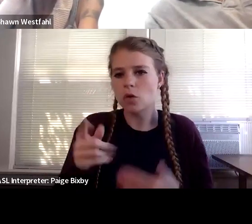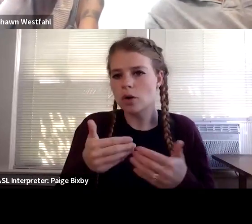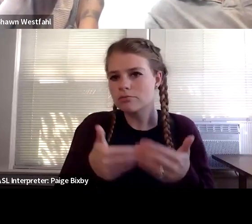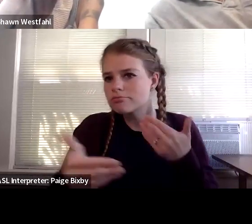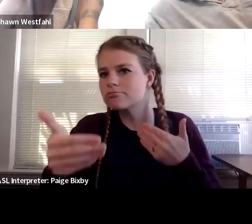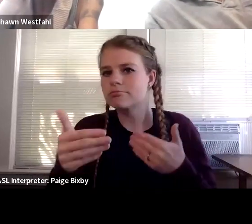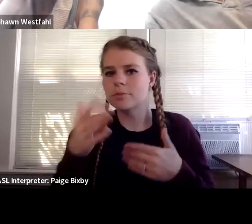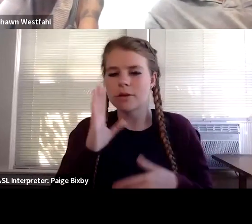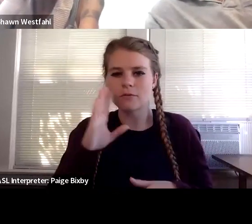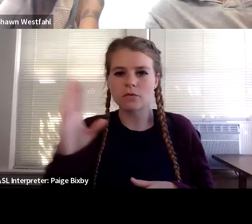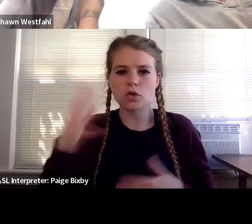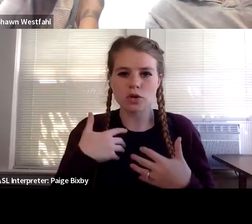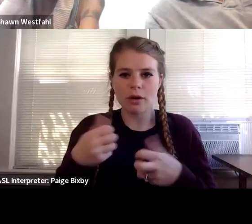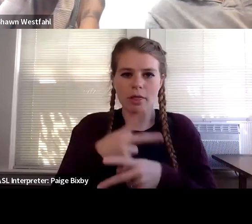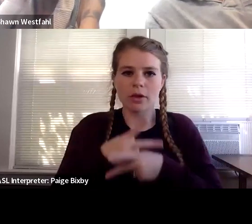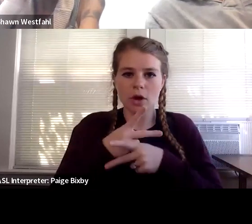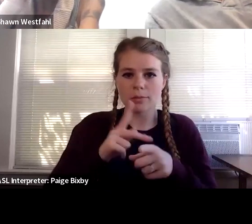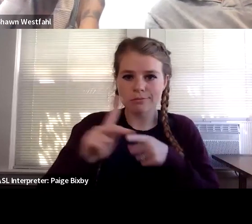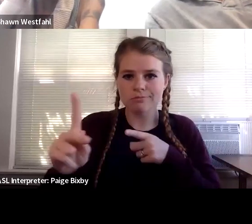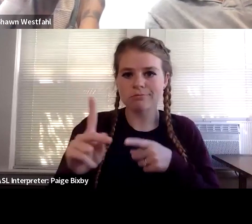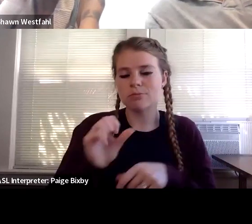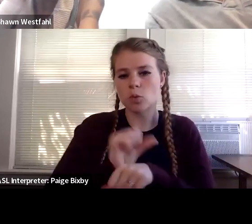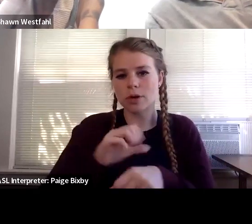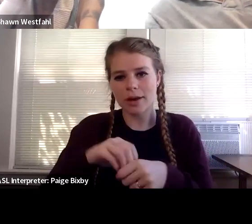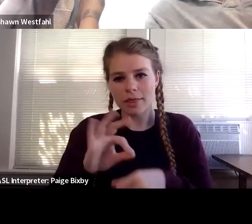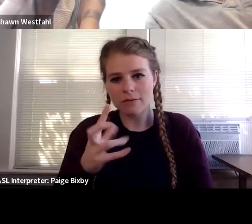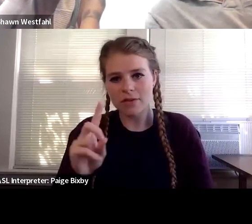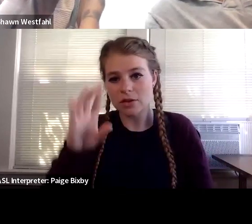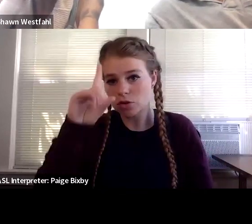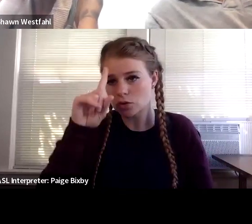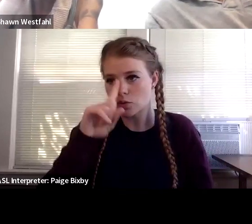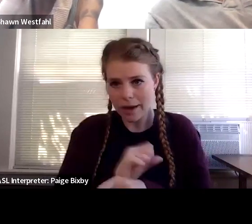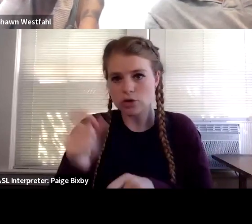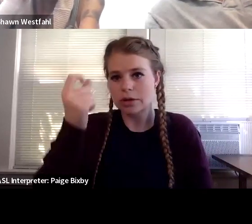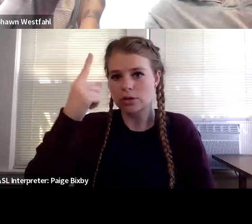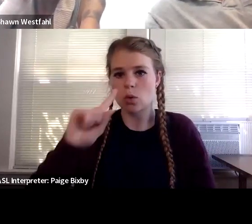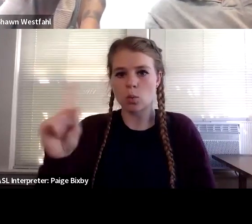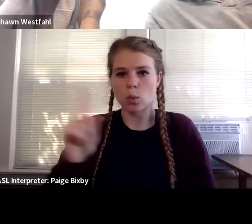or future people working in the field to actually know where our folks are living. And I feel like I've brought out